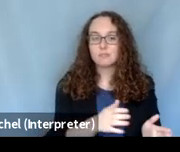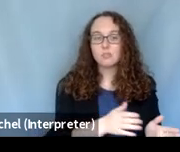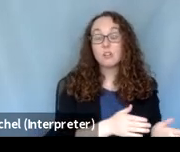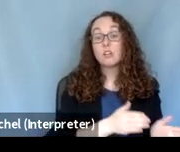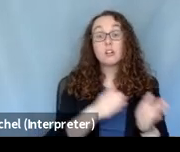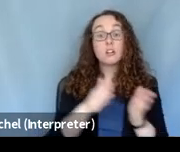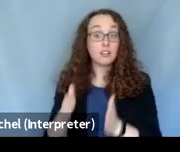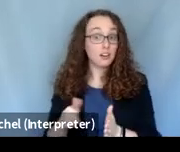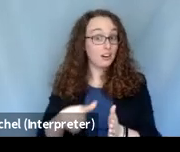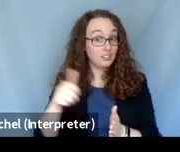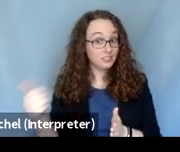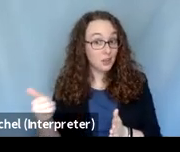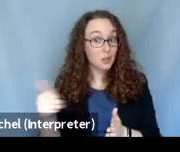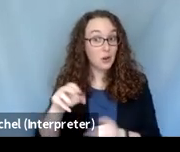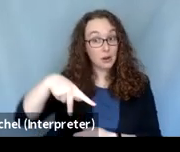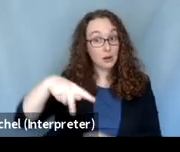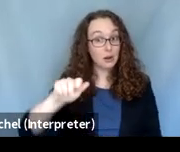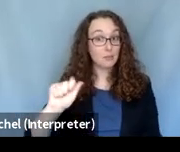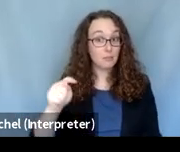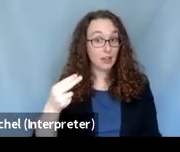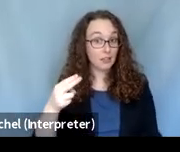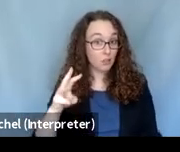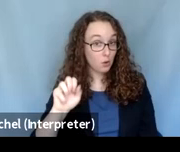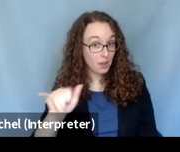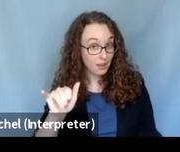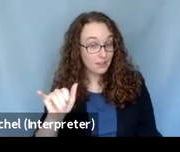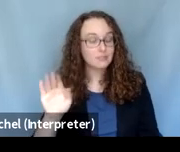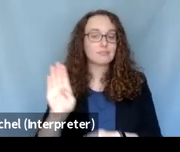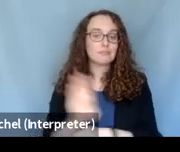is Business so if you're interested in learning about